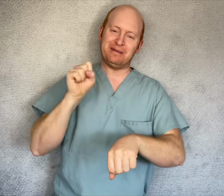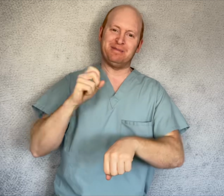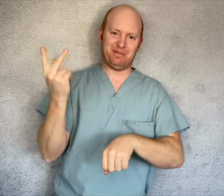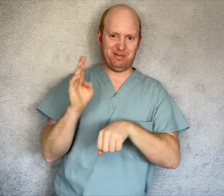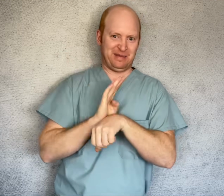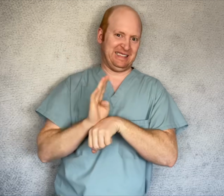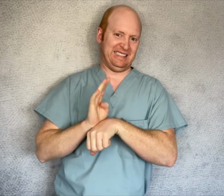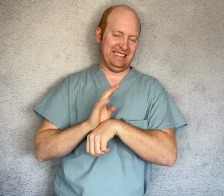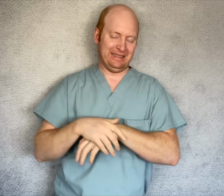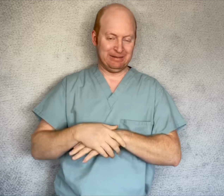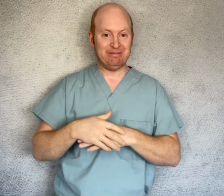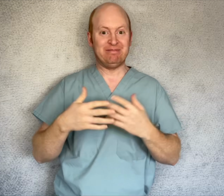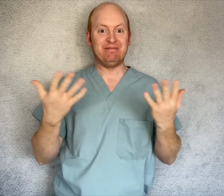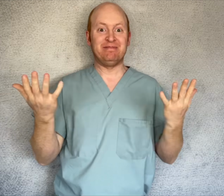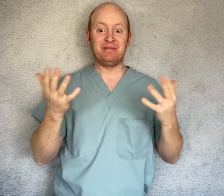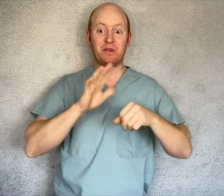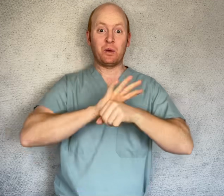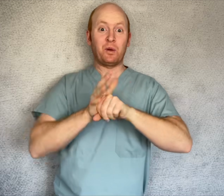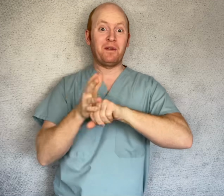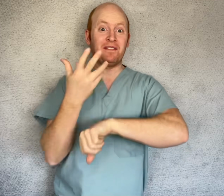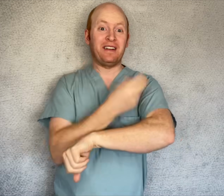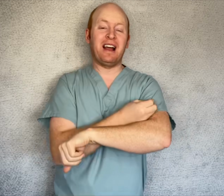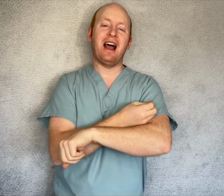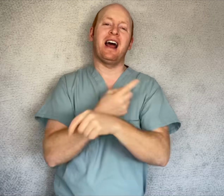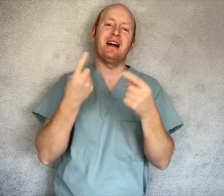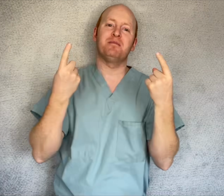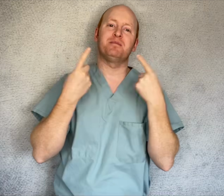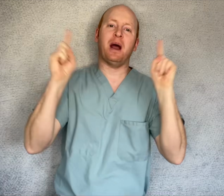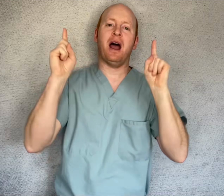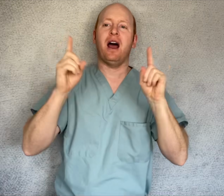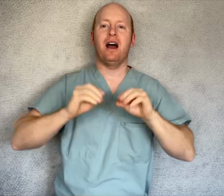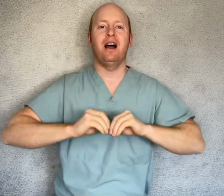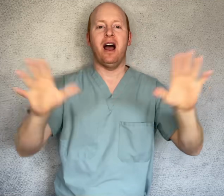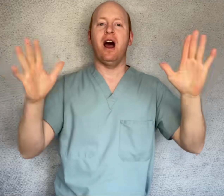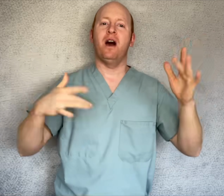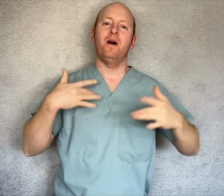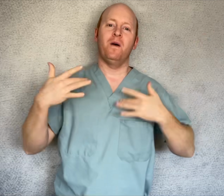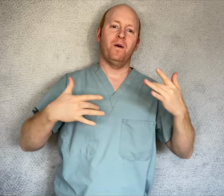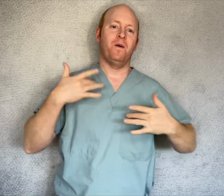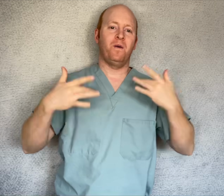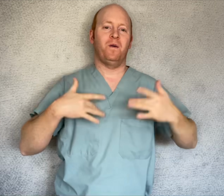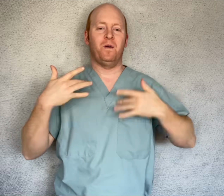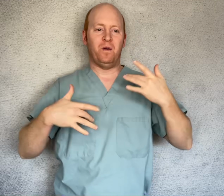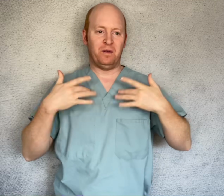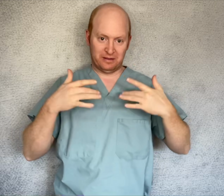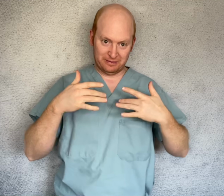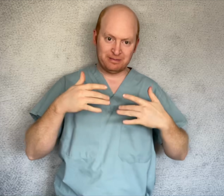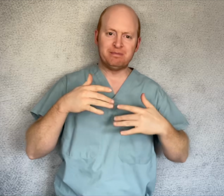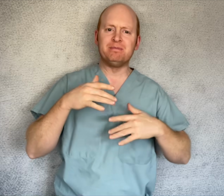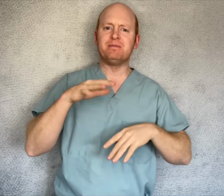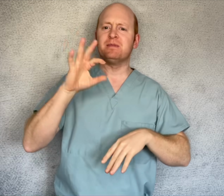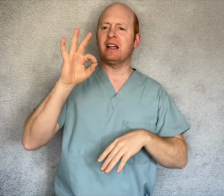We've been busy! So COVID vaccines are finally being distributed, which is exciting.